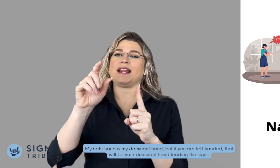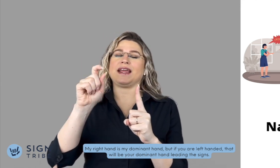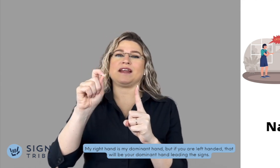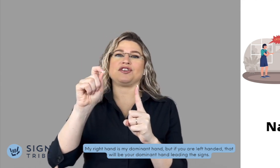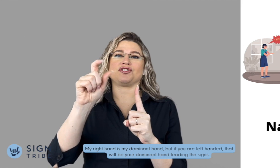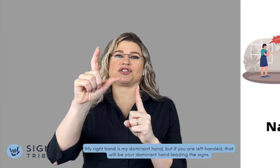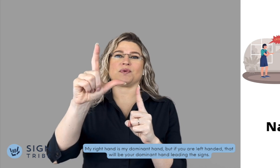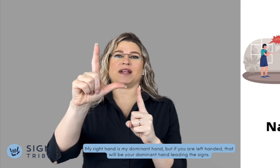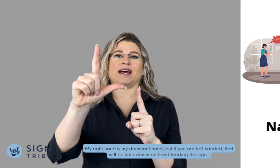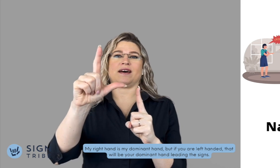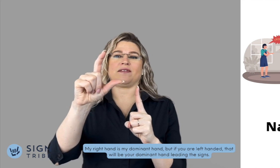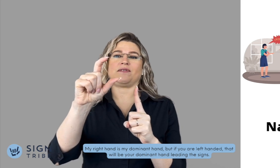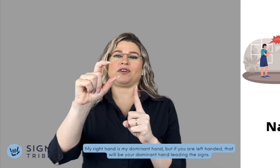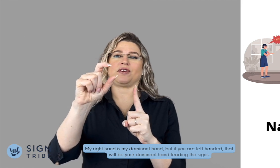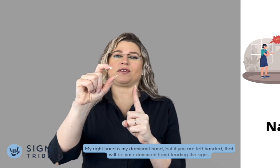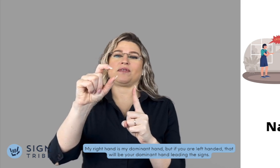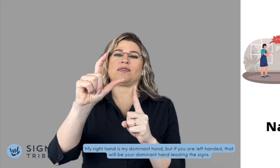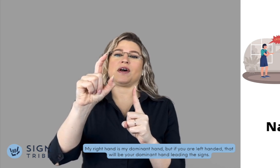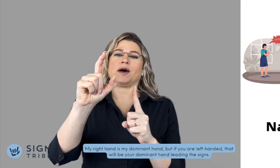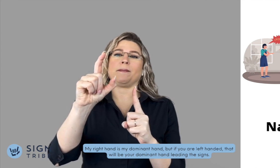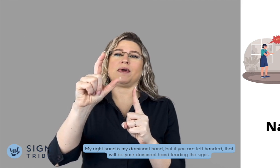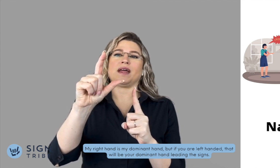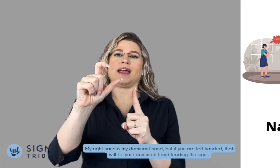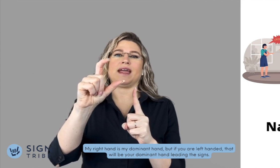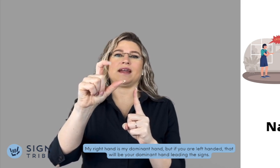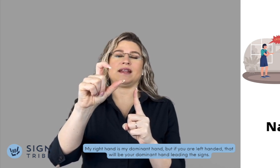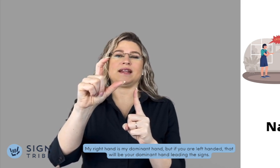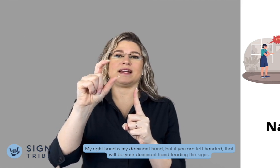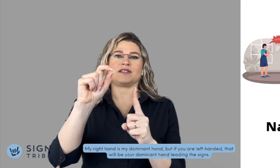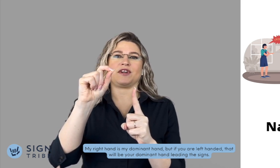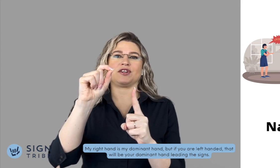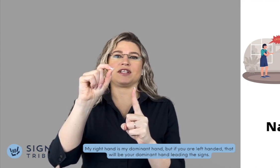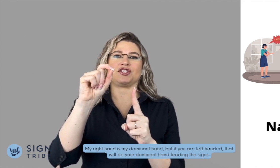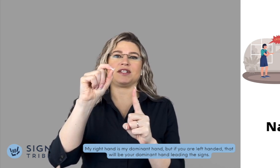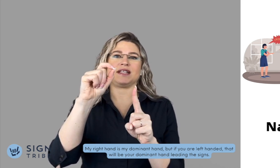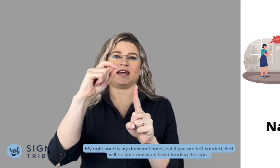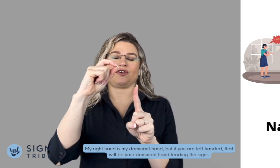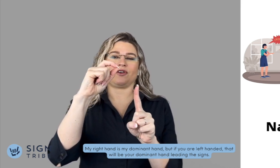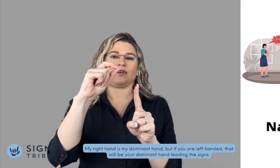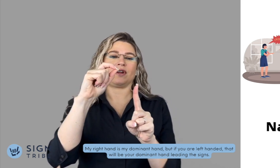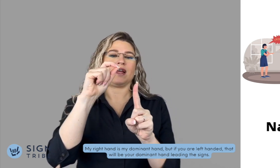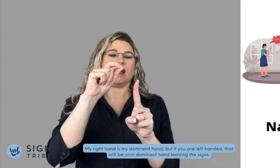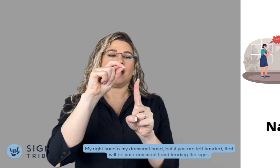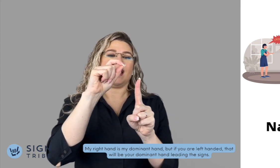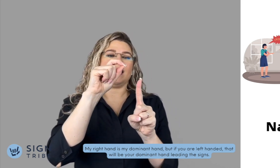hand you're just going to have your thumb and index finger touching together and